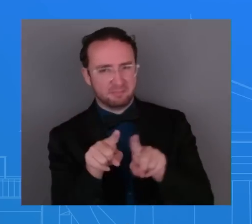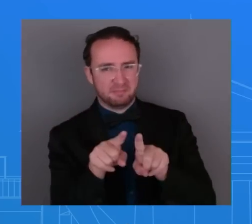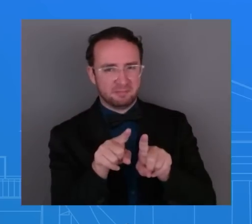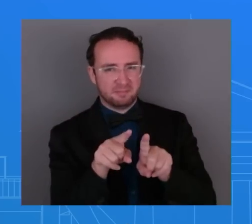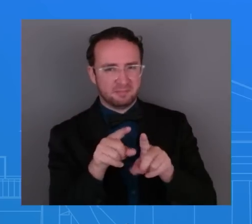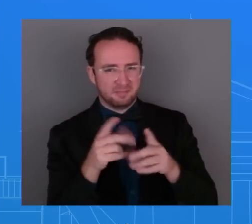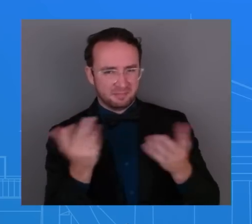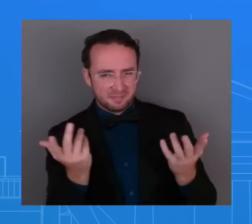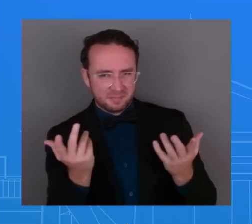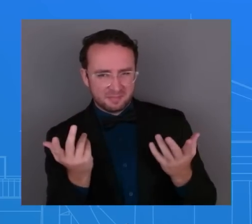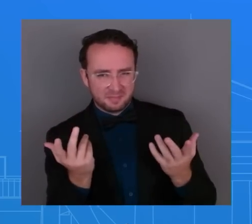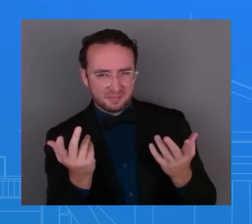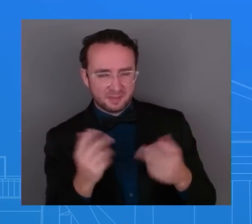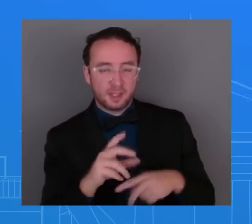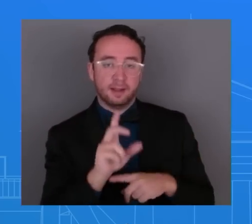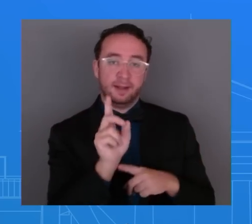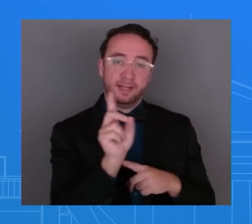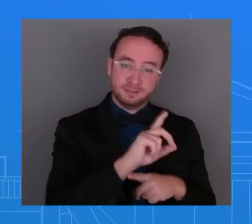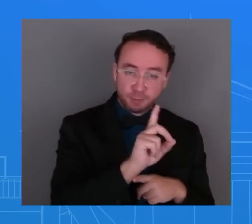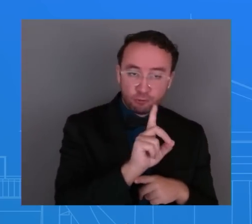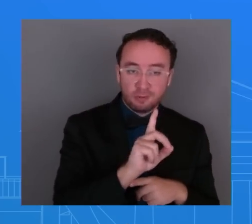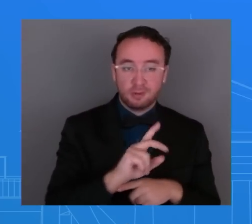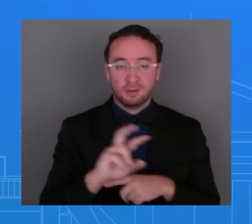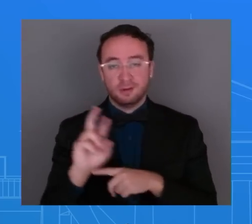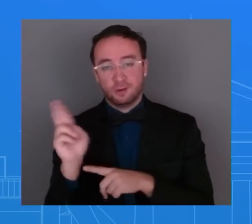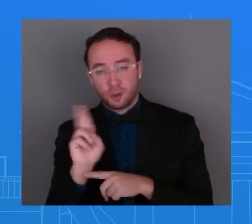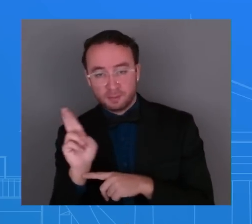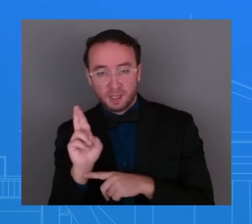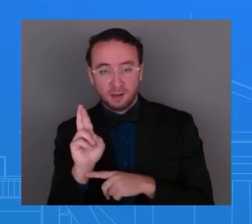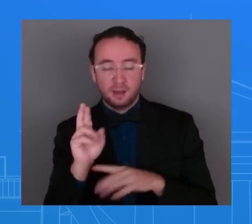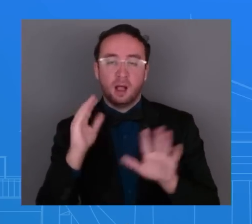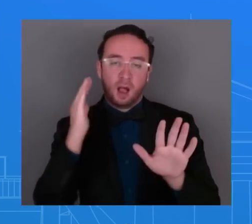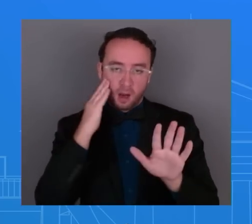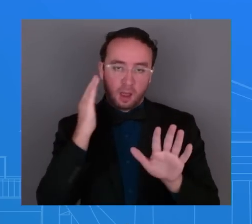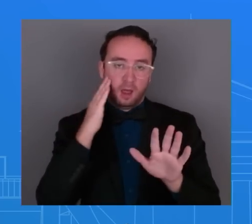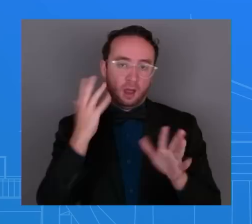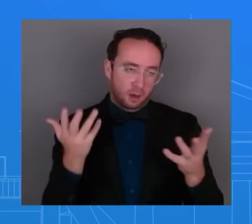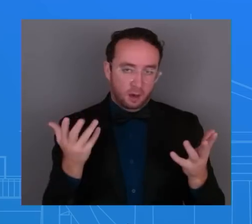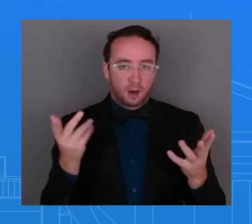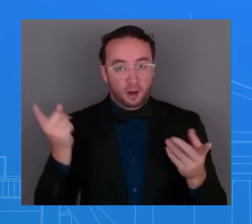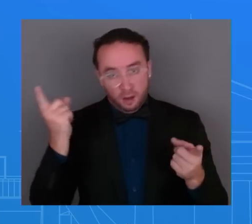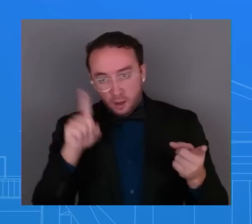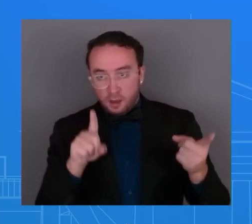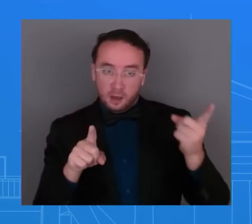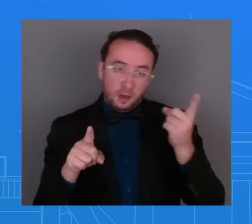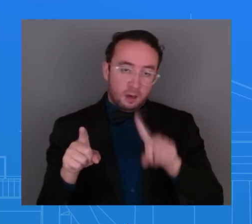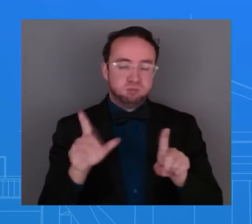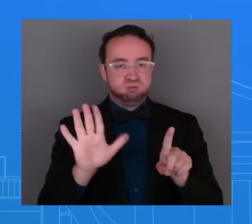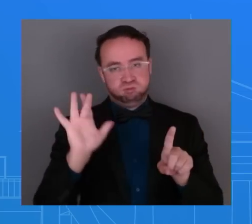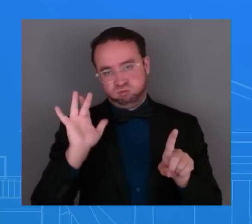there was a bipartisan agreement that was on the table that the president worked through for a couple of months